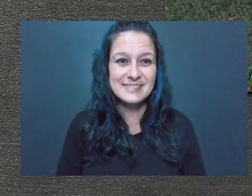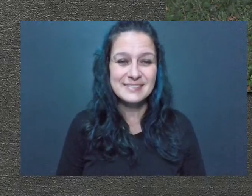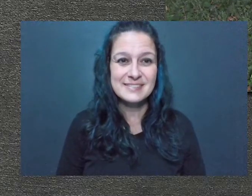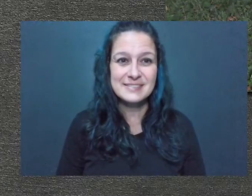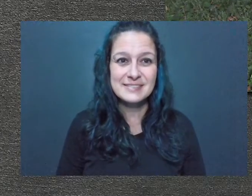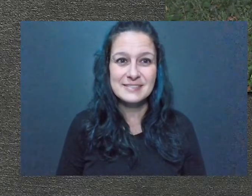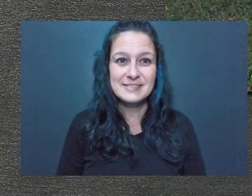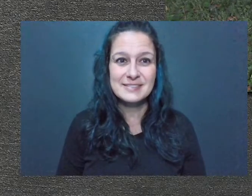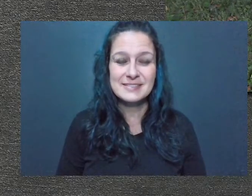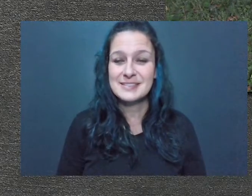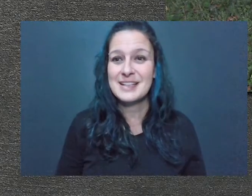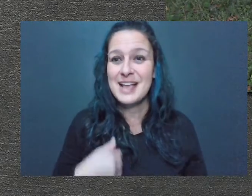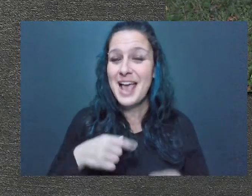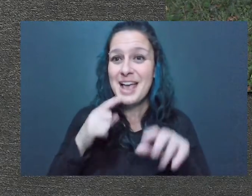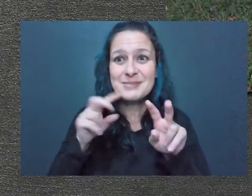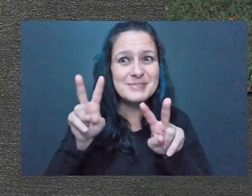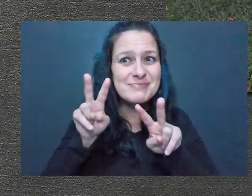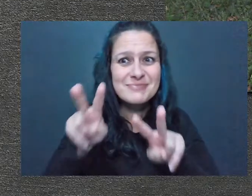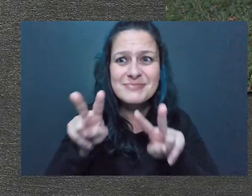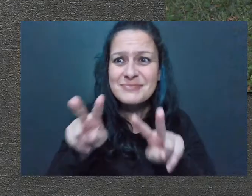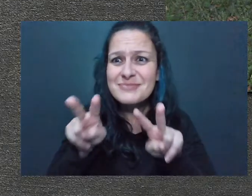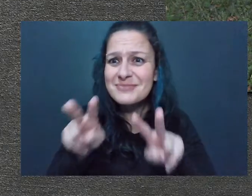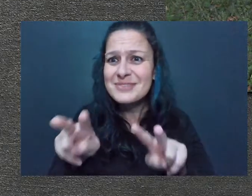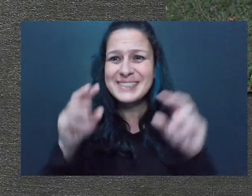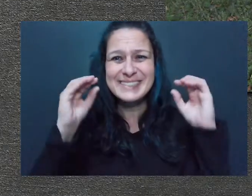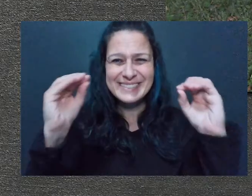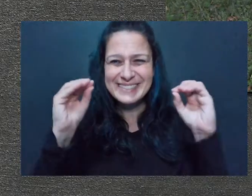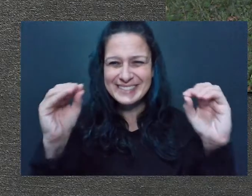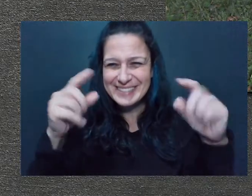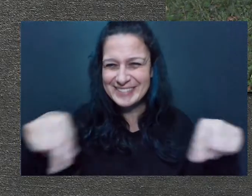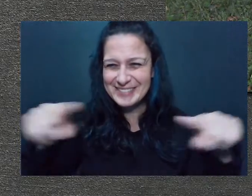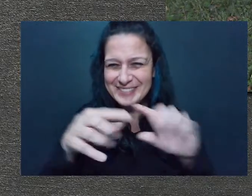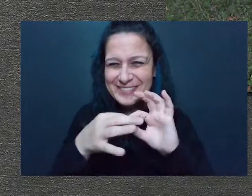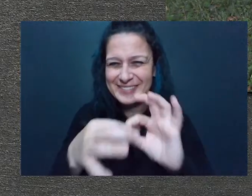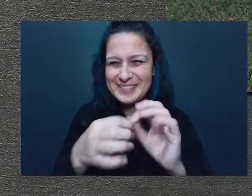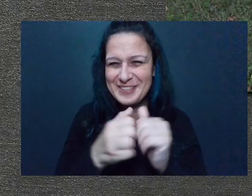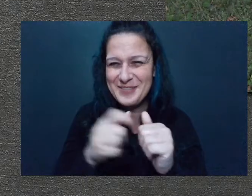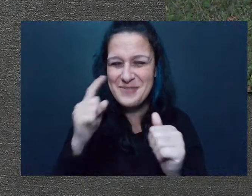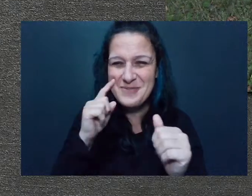And I just can't wait to teach you all about that. So,